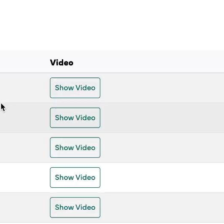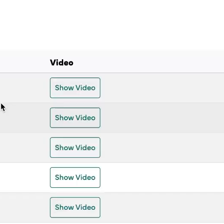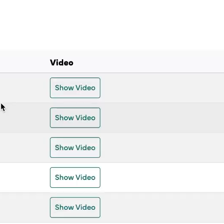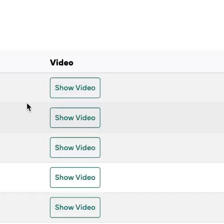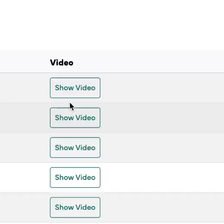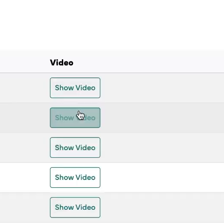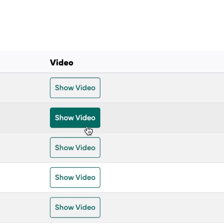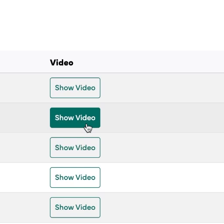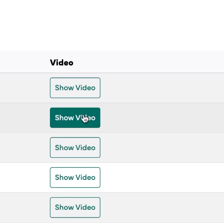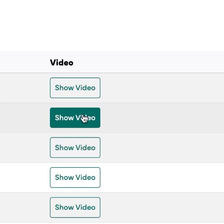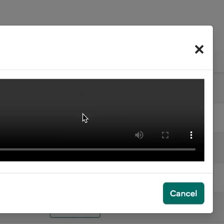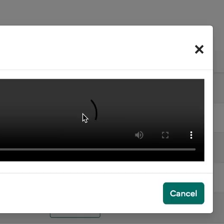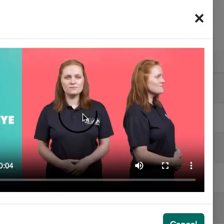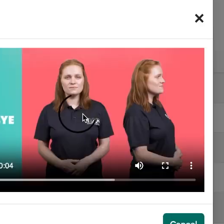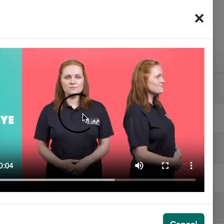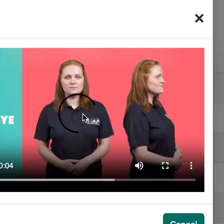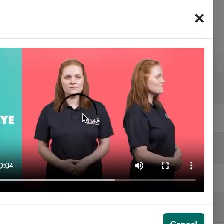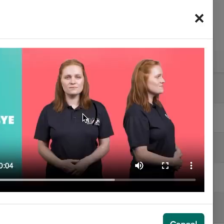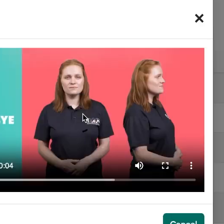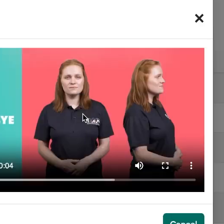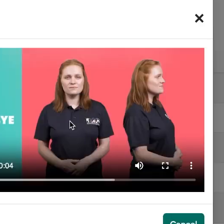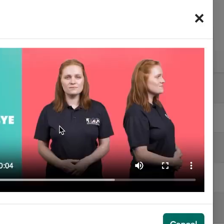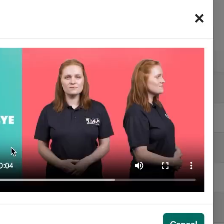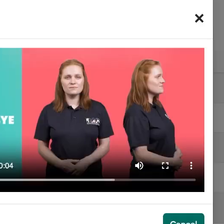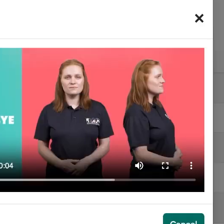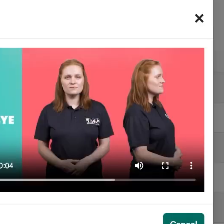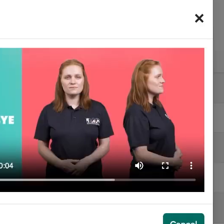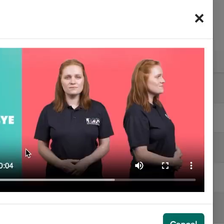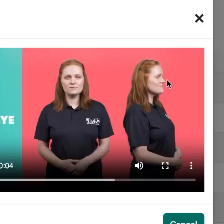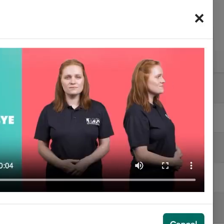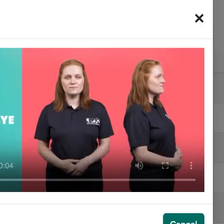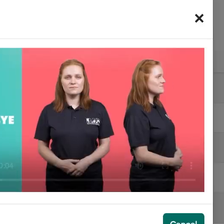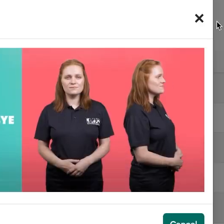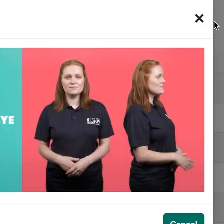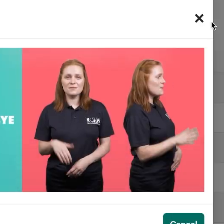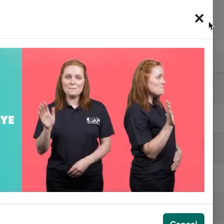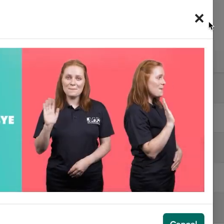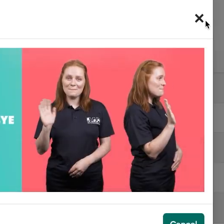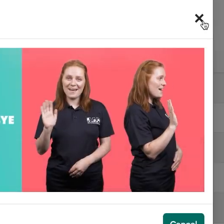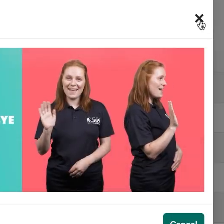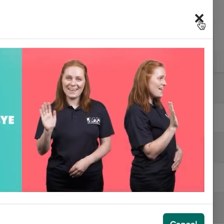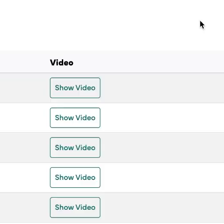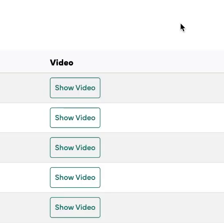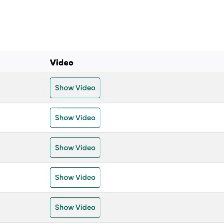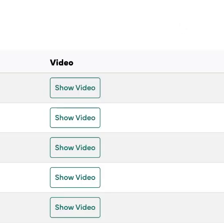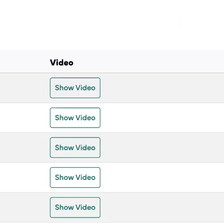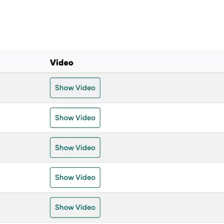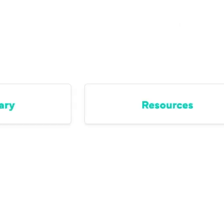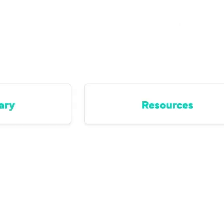not just the printable documents, but also a full dictionary showing every sign covered in lessons so far, and more.